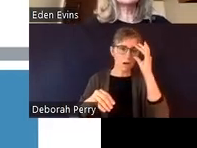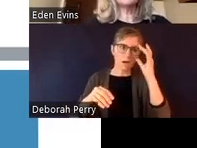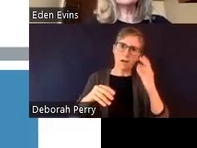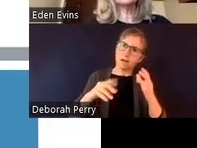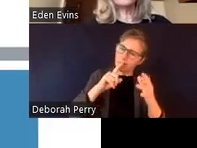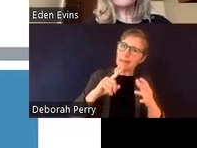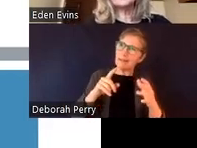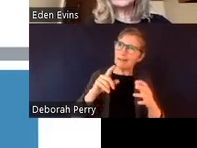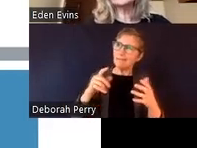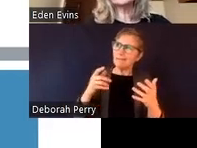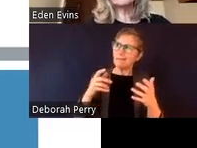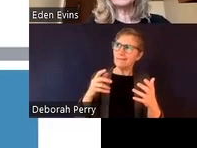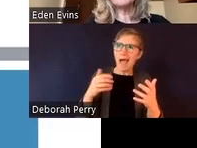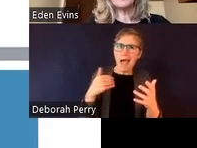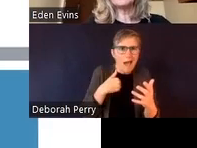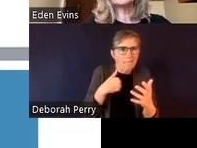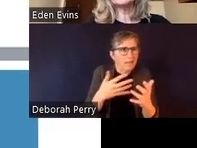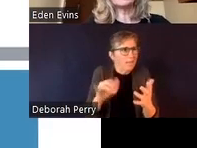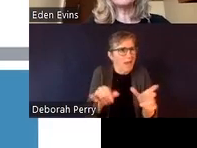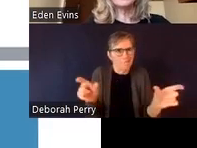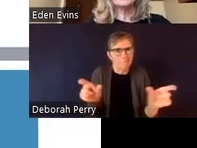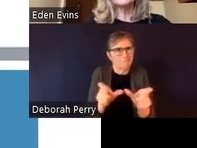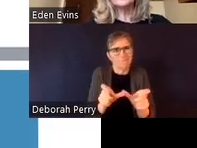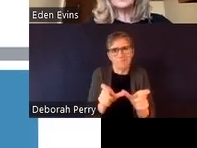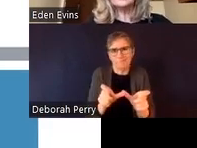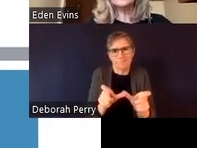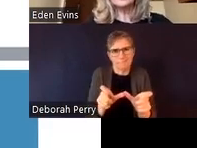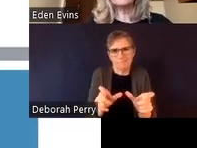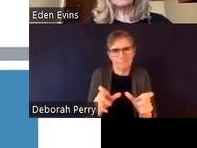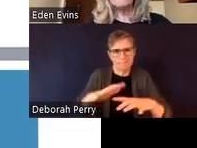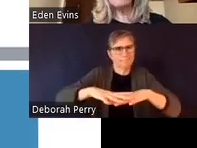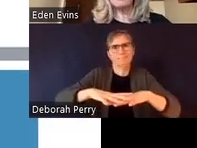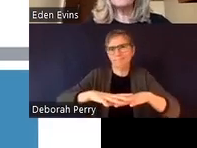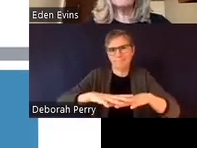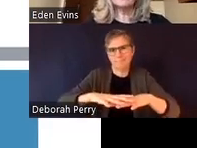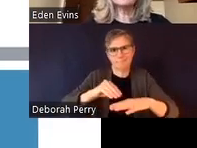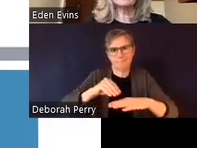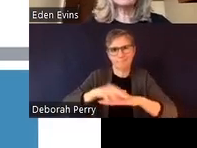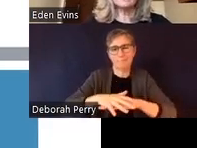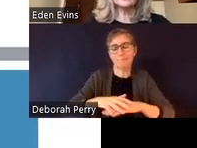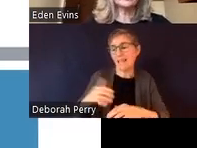and the prognosis over decades can be impacted. Just last year Nora Volkow, who runs the National